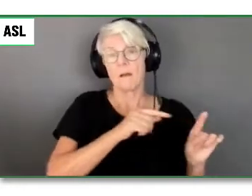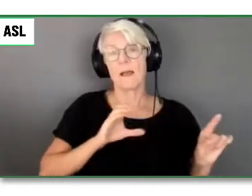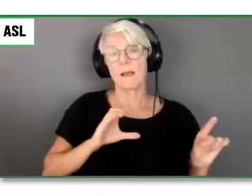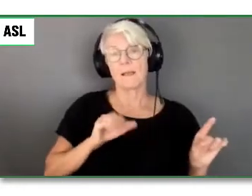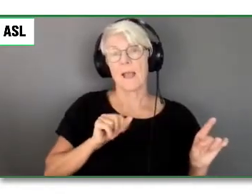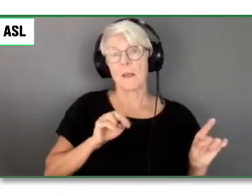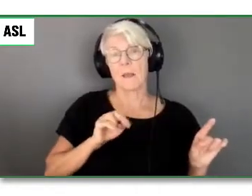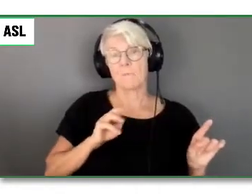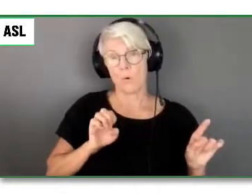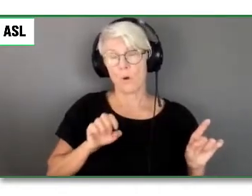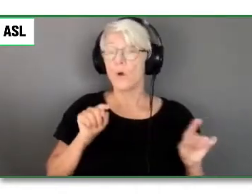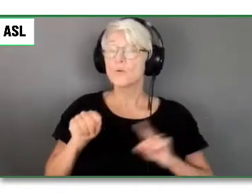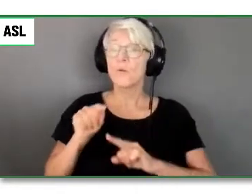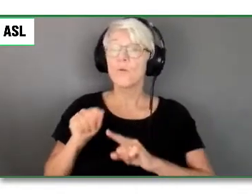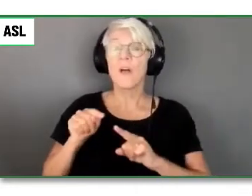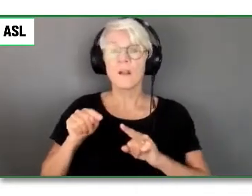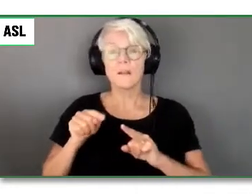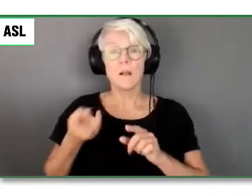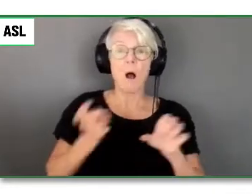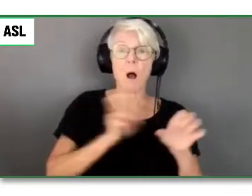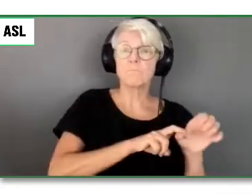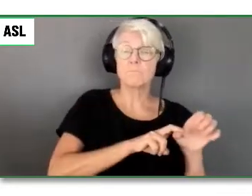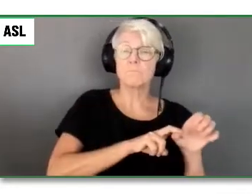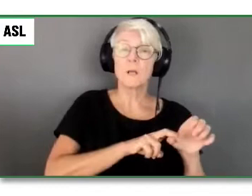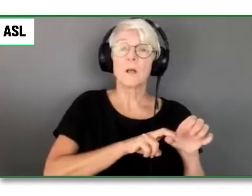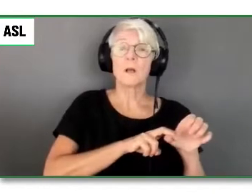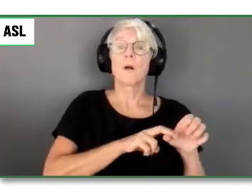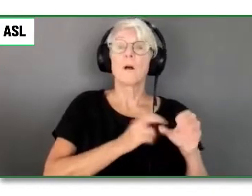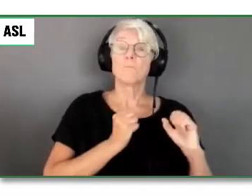take the on it bus to Banff.